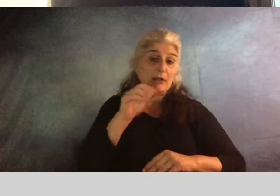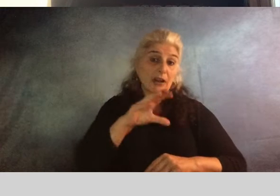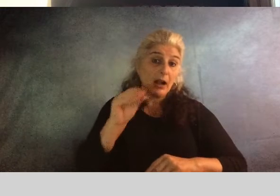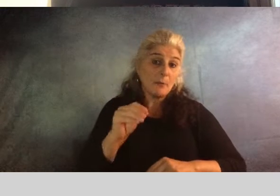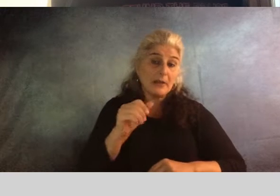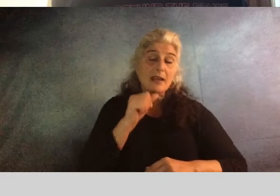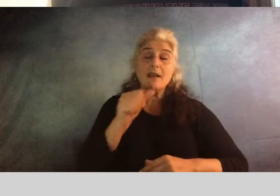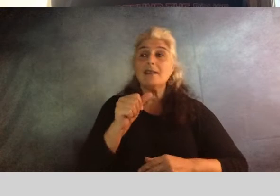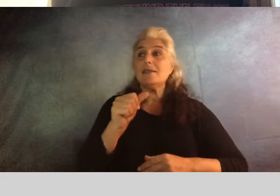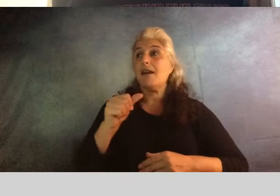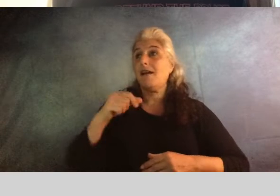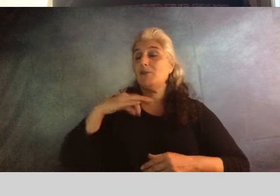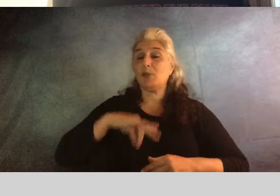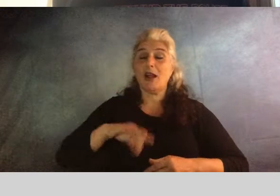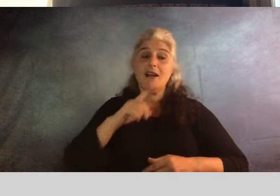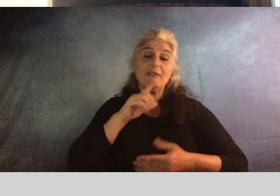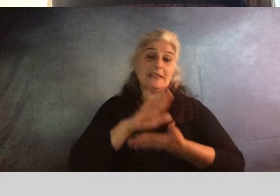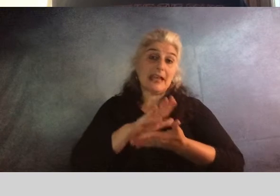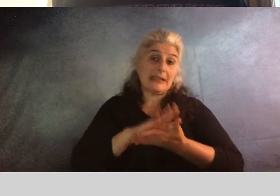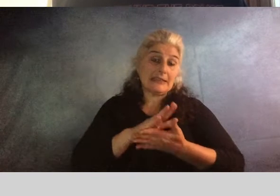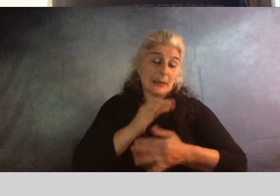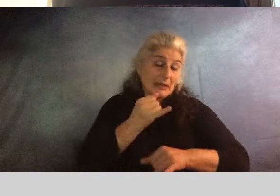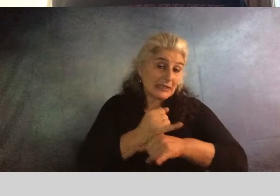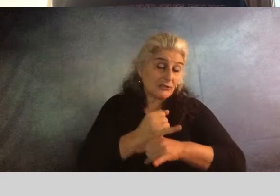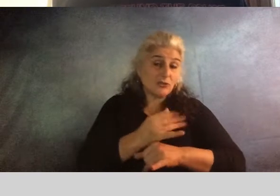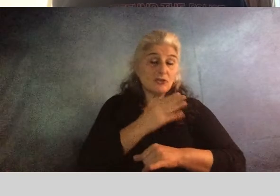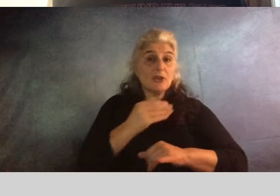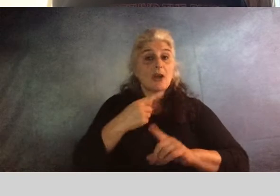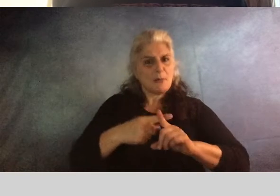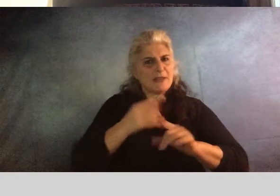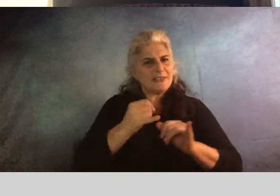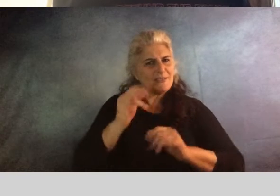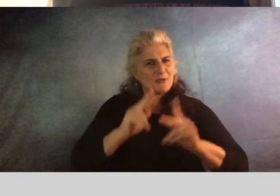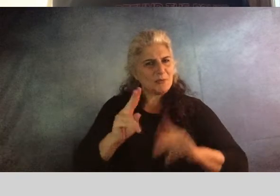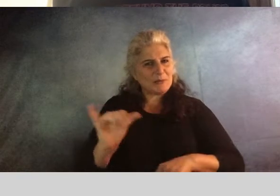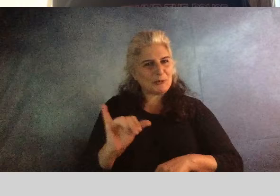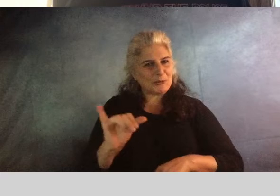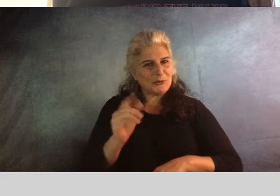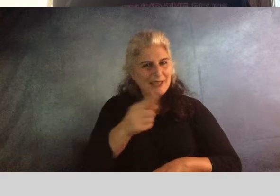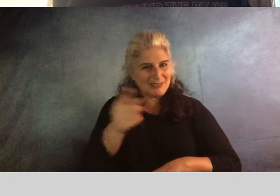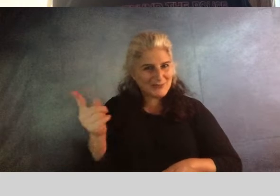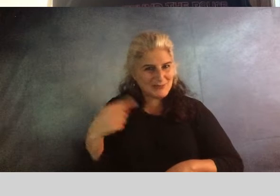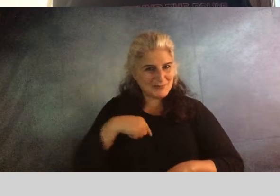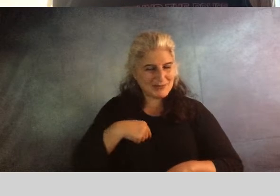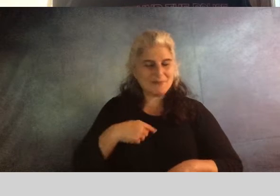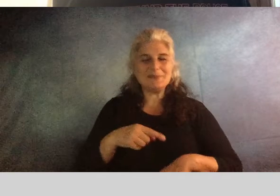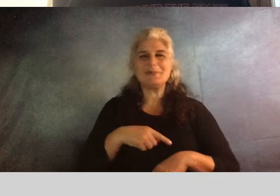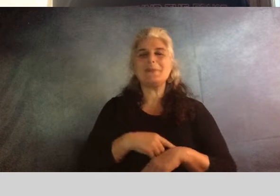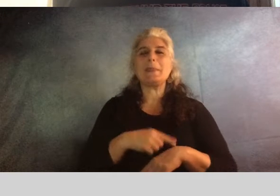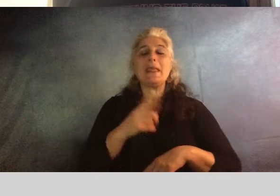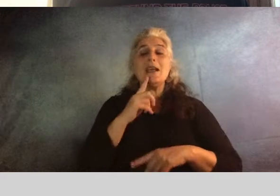academic and research institutions and even individual people like you or me. In this talk, we'll do a deep-dive into one important way